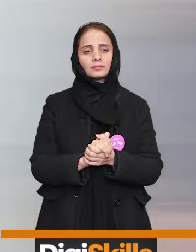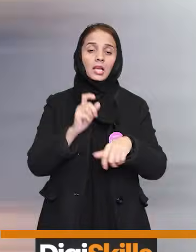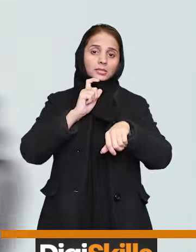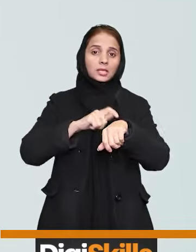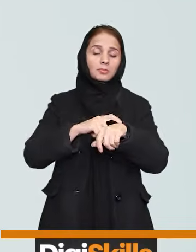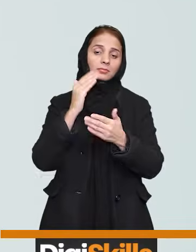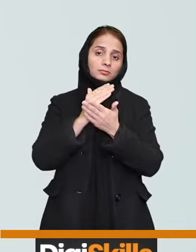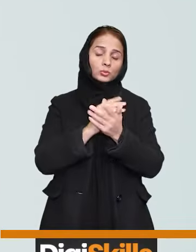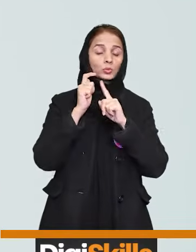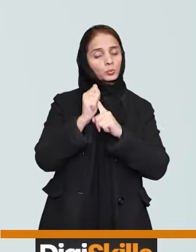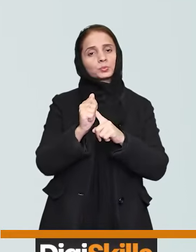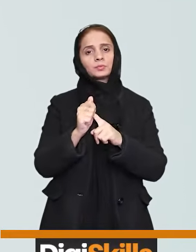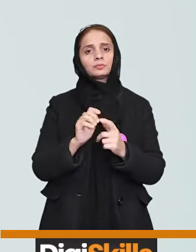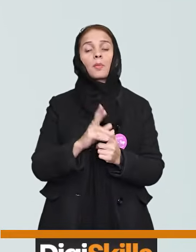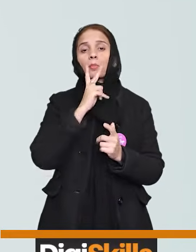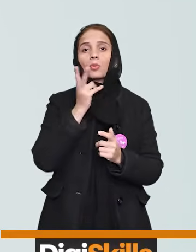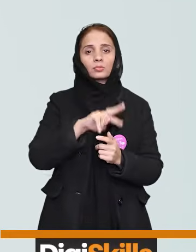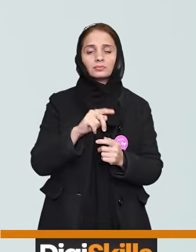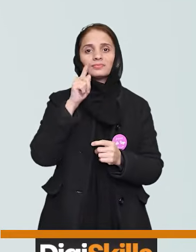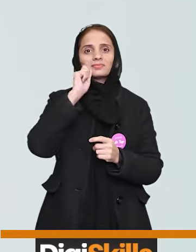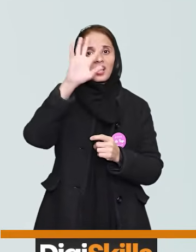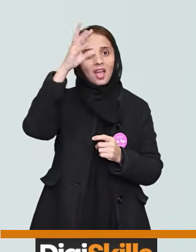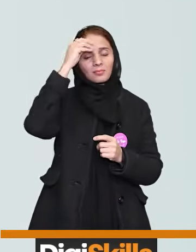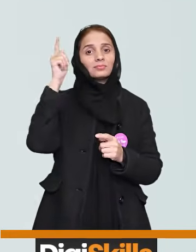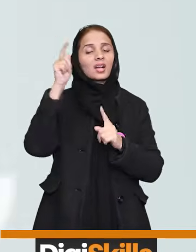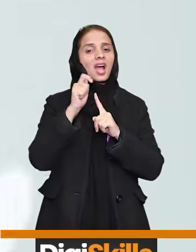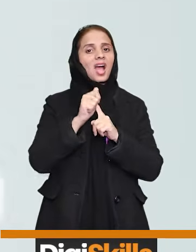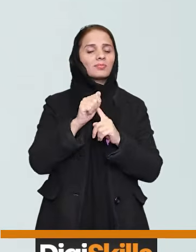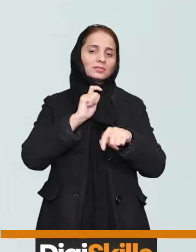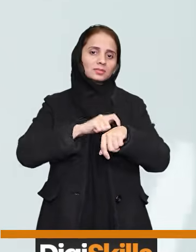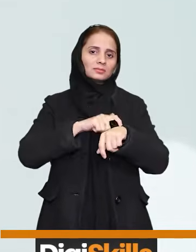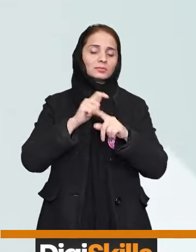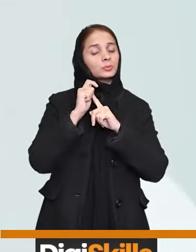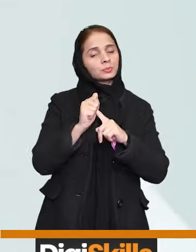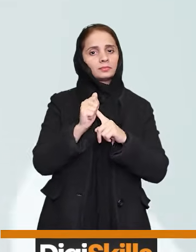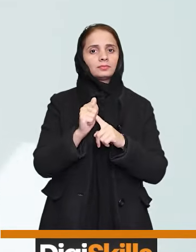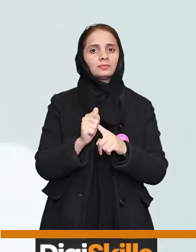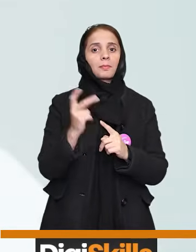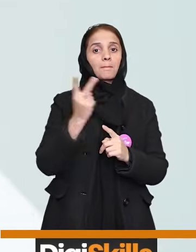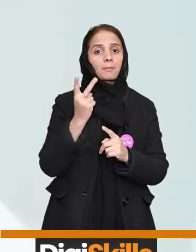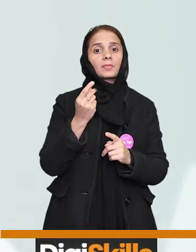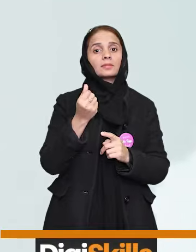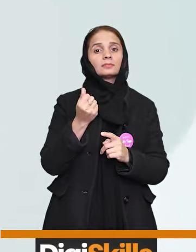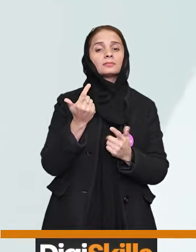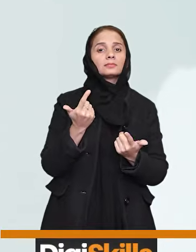Managing time is very important. Because for employer, time is as important as